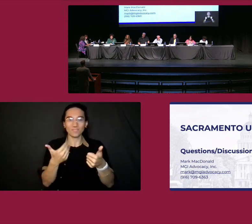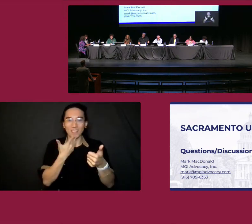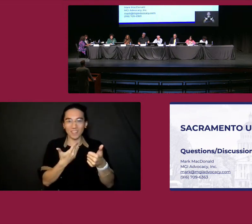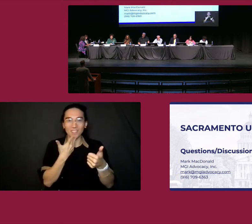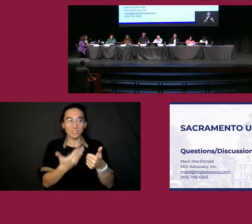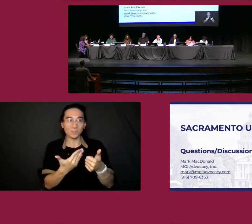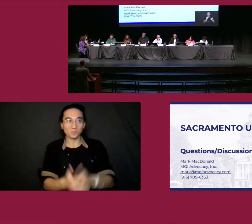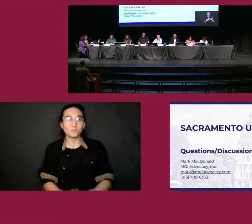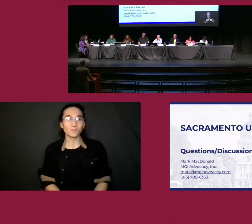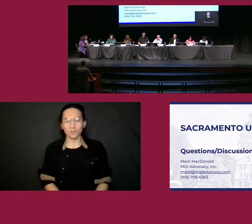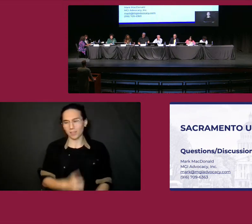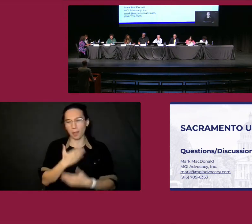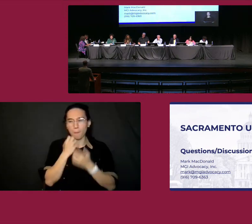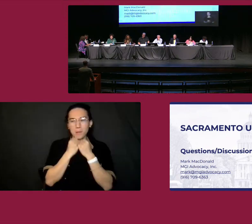Appreciate you. Thank you for having me.